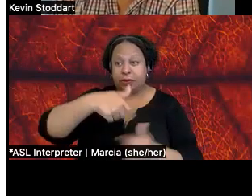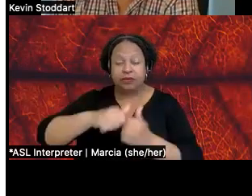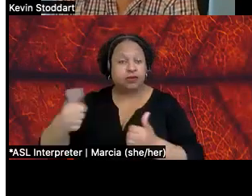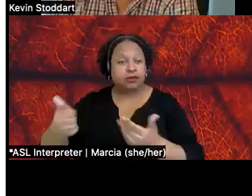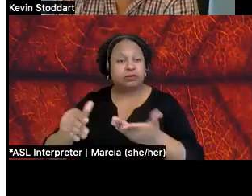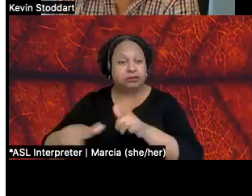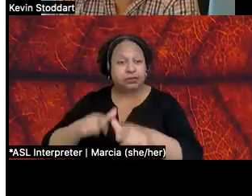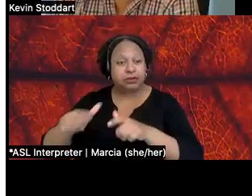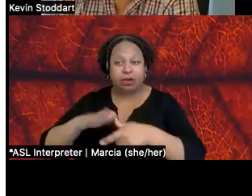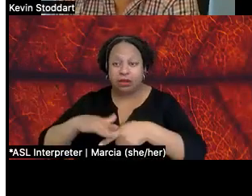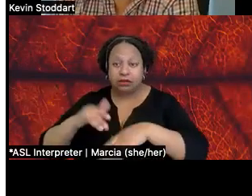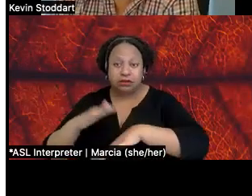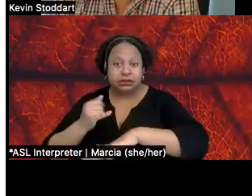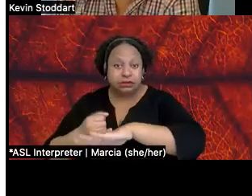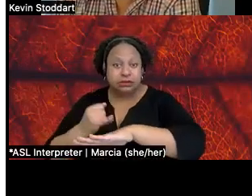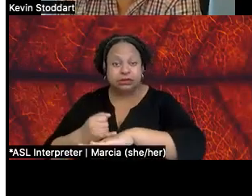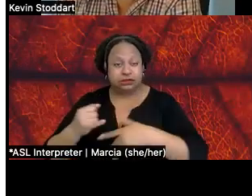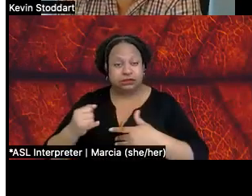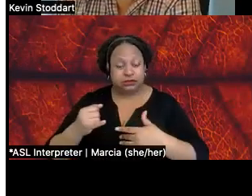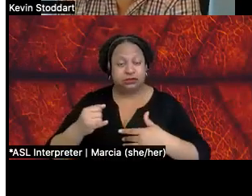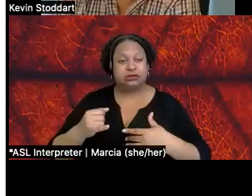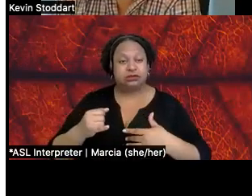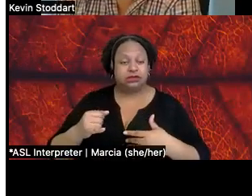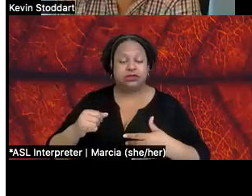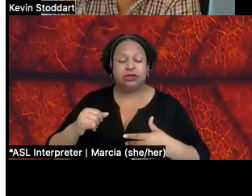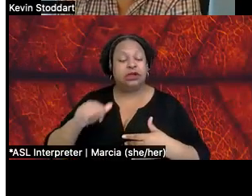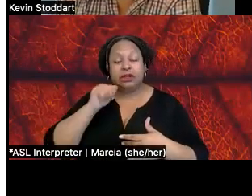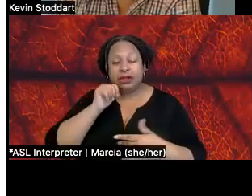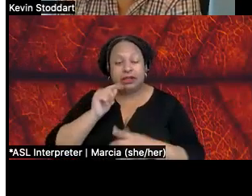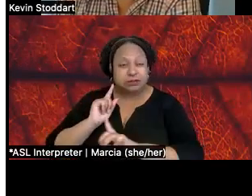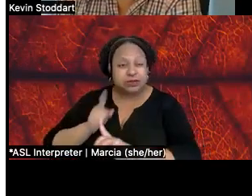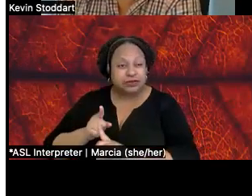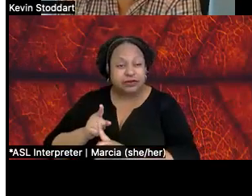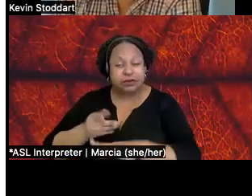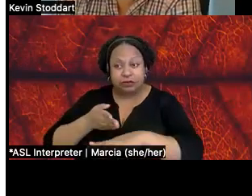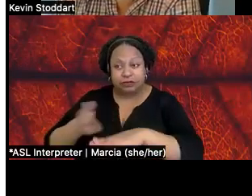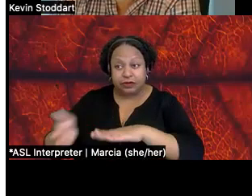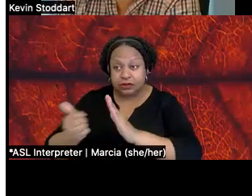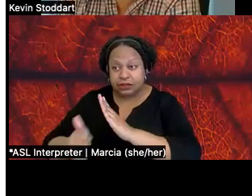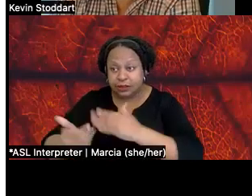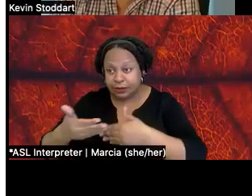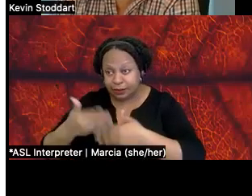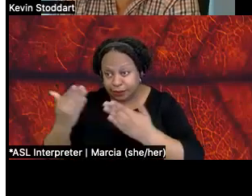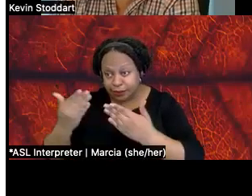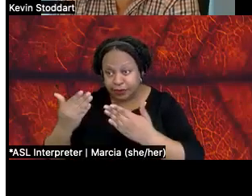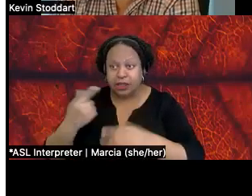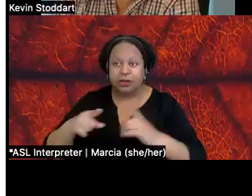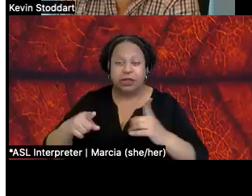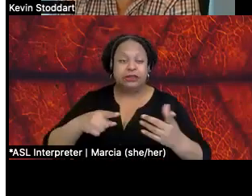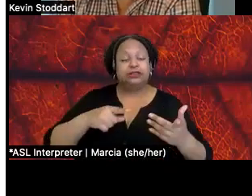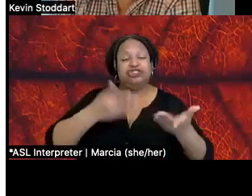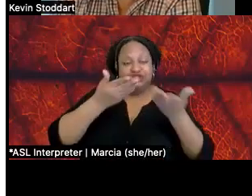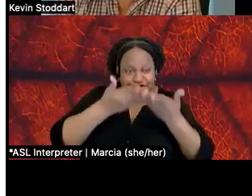If they're more pervasive than the program, the accessibility counsellor,